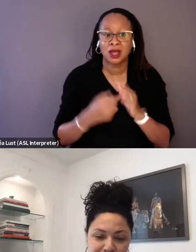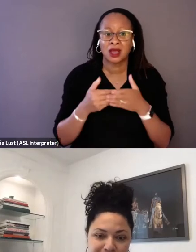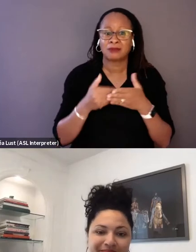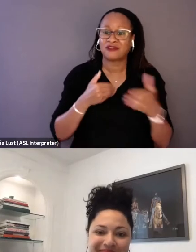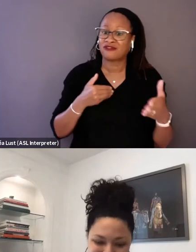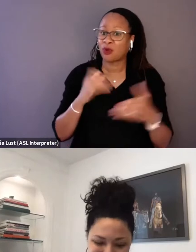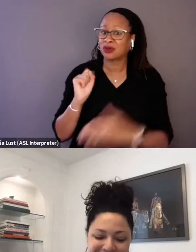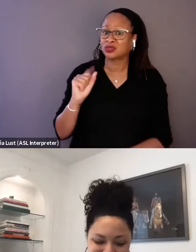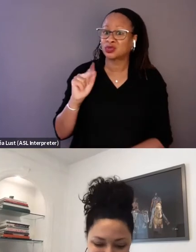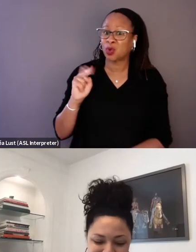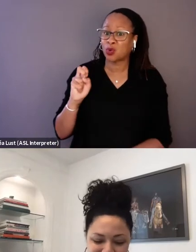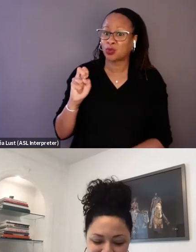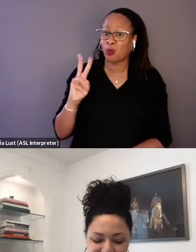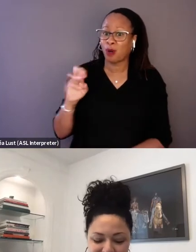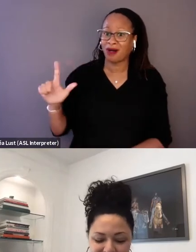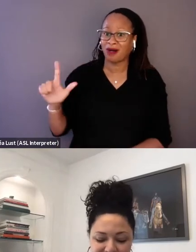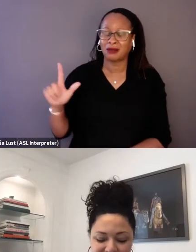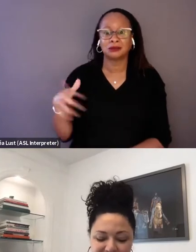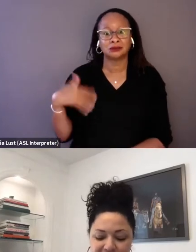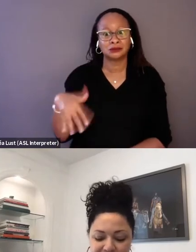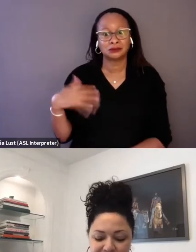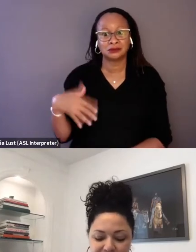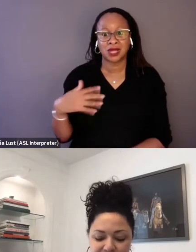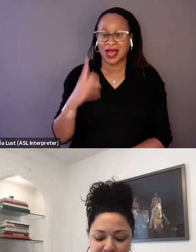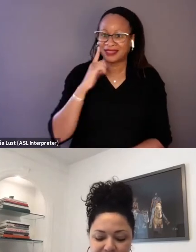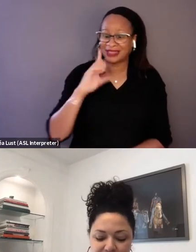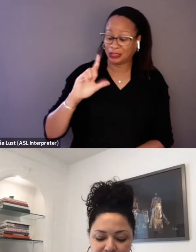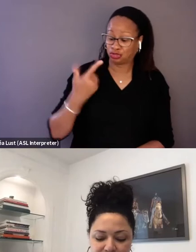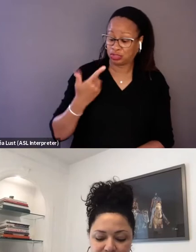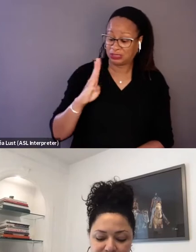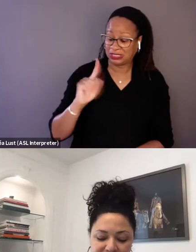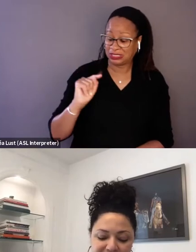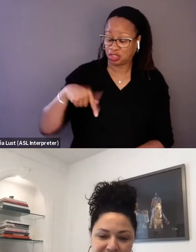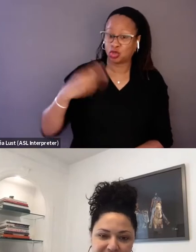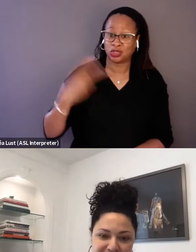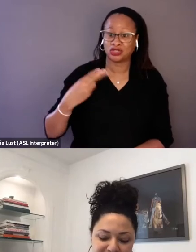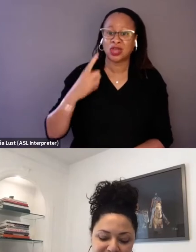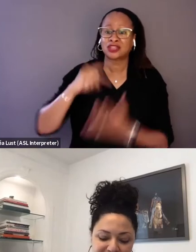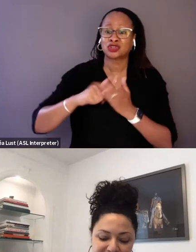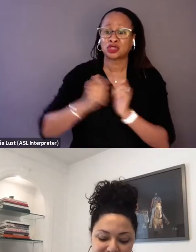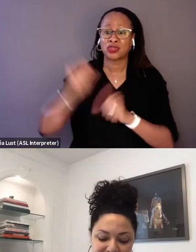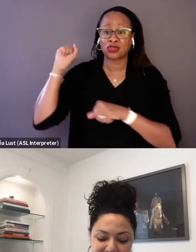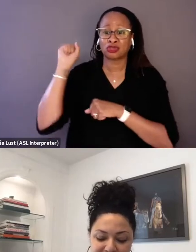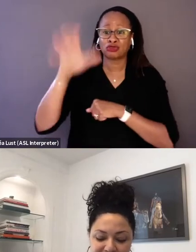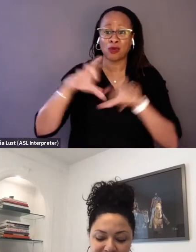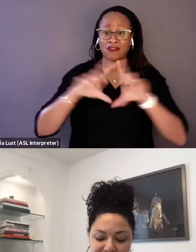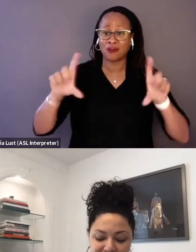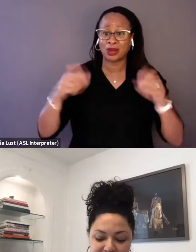I feel like LGBTQ history for a lot of folks, it starts with the throwing out the brick. And that's it.